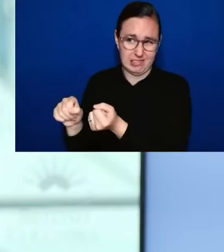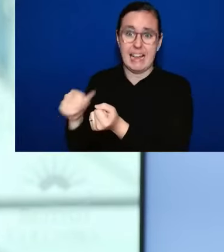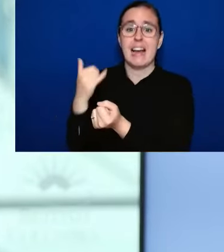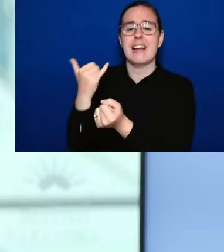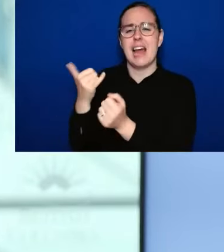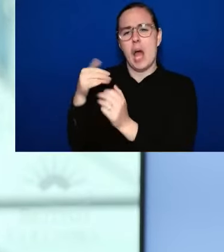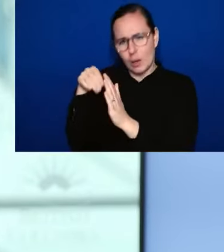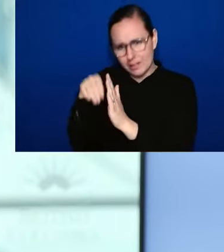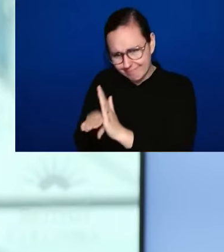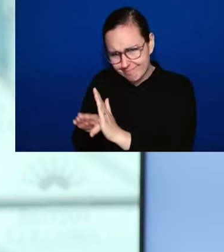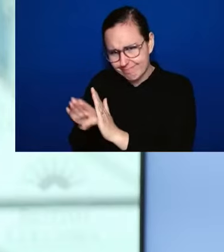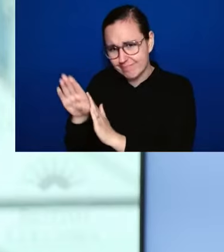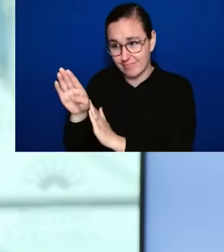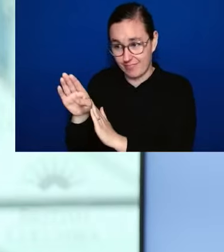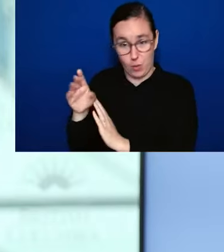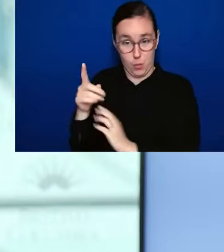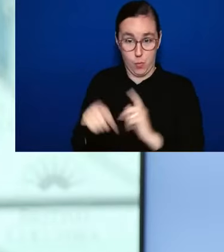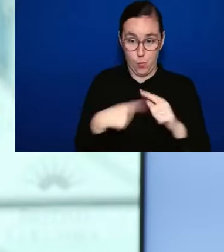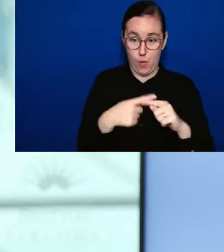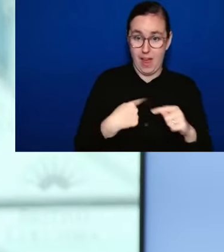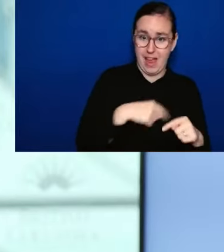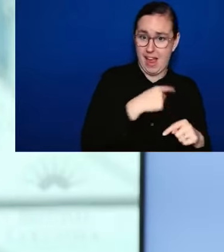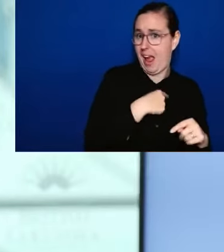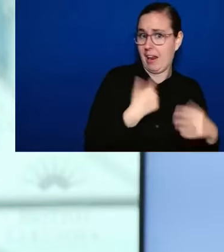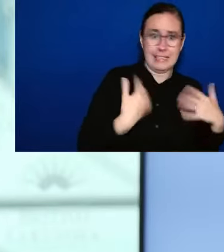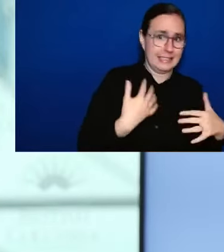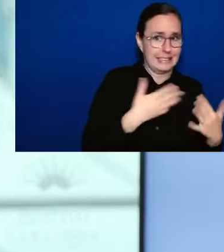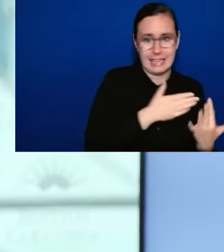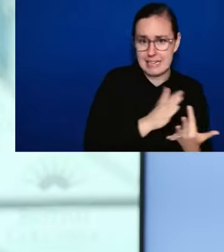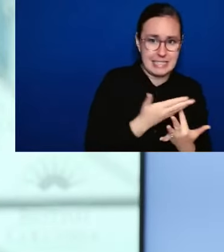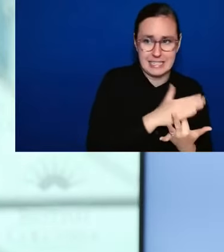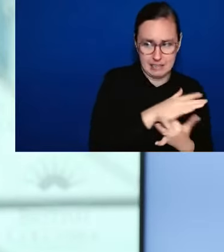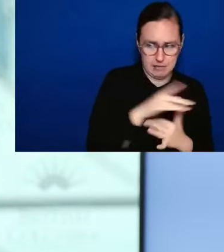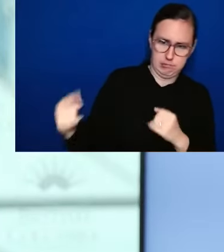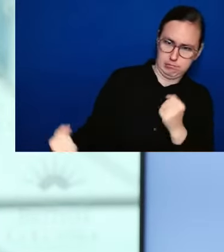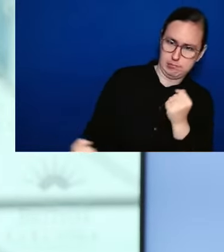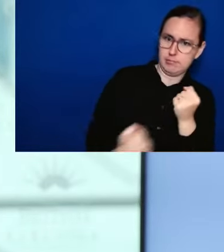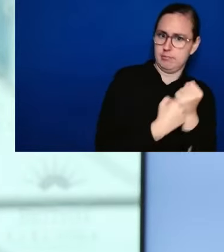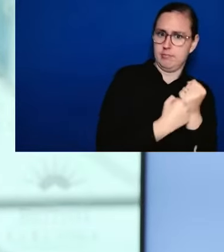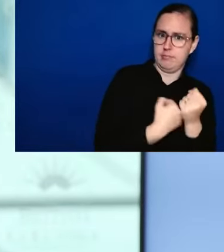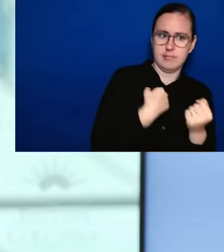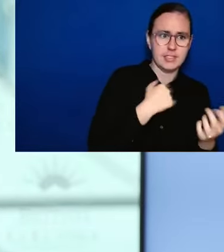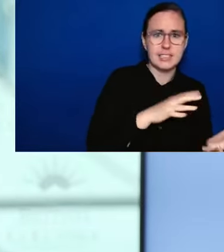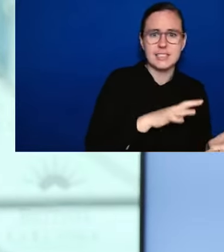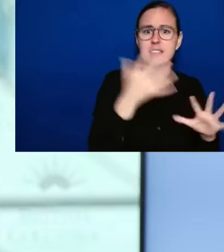bruised. Events that we had from each of last year- just want